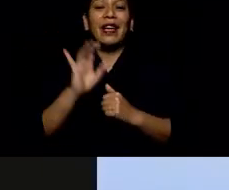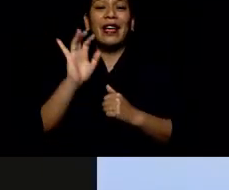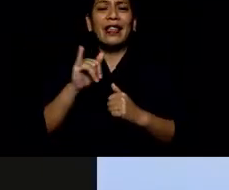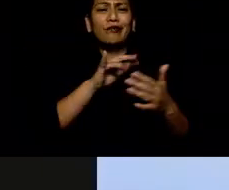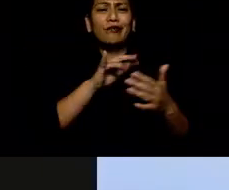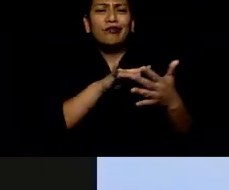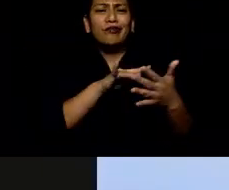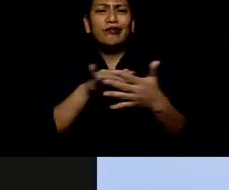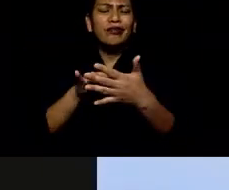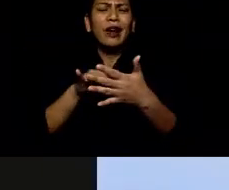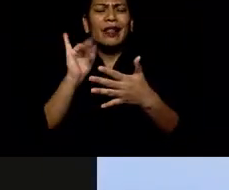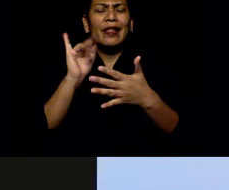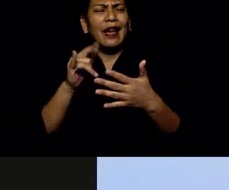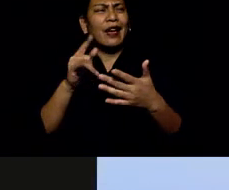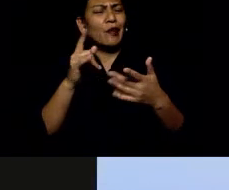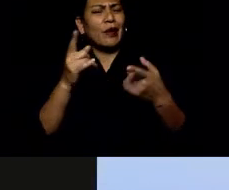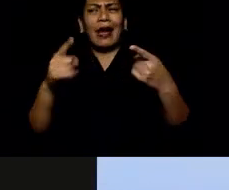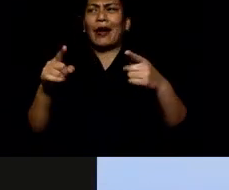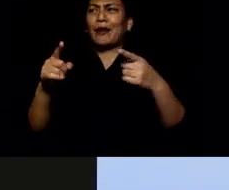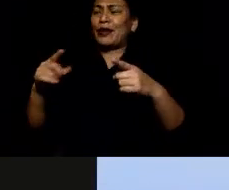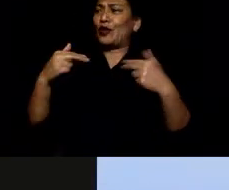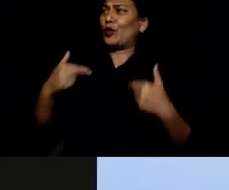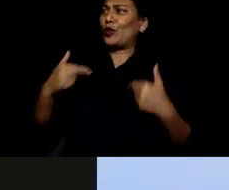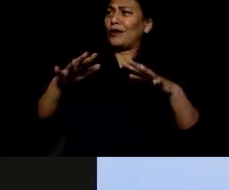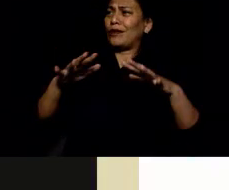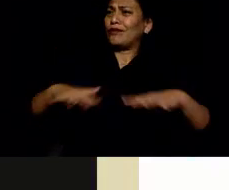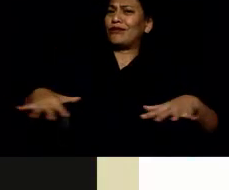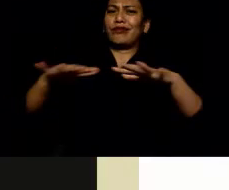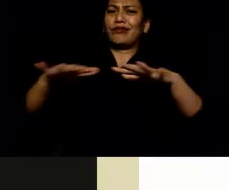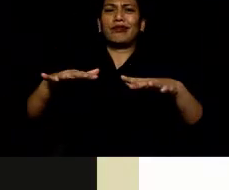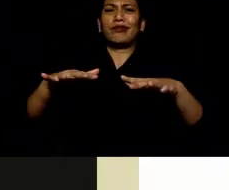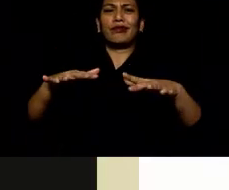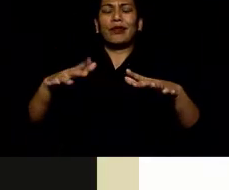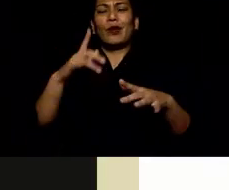predicament of mankind, of course,with the language of the day.